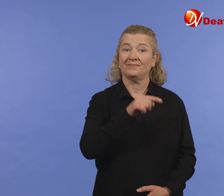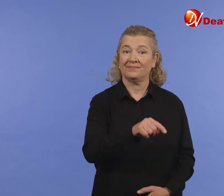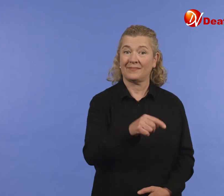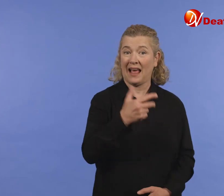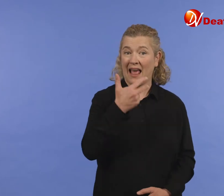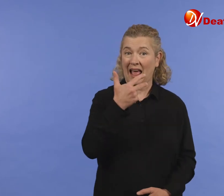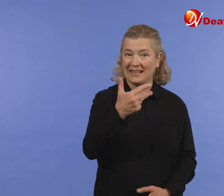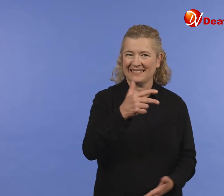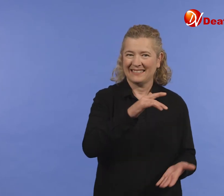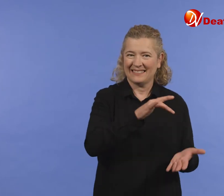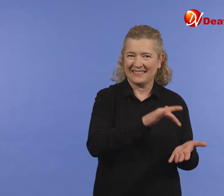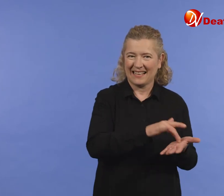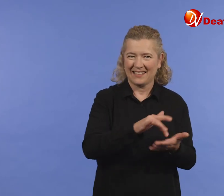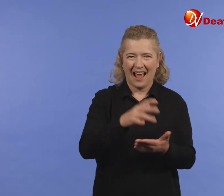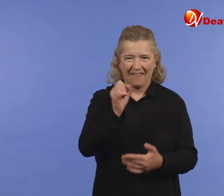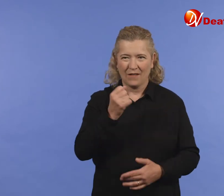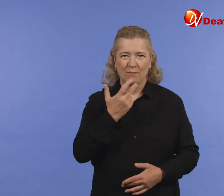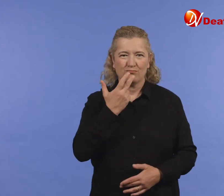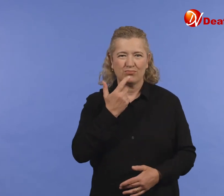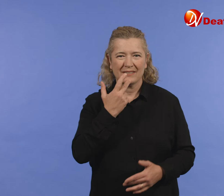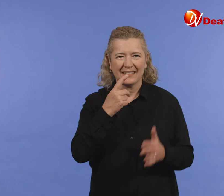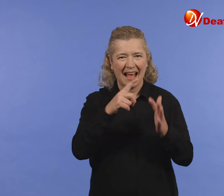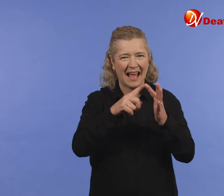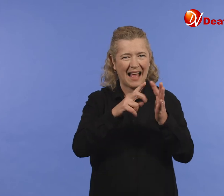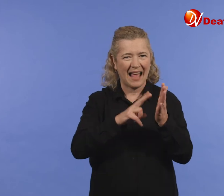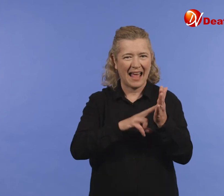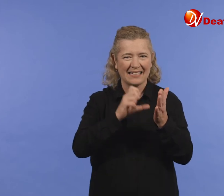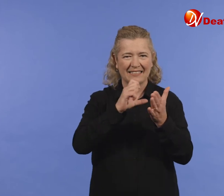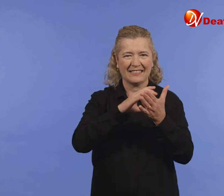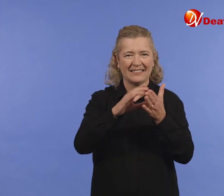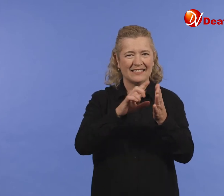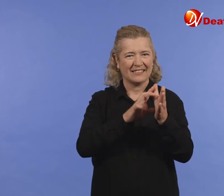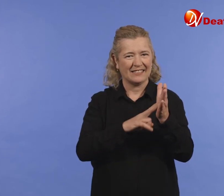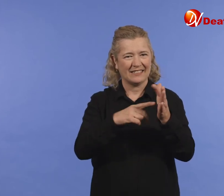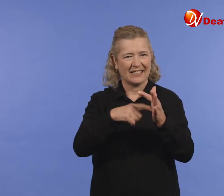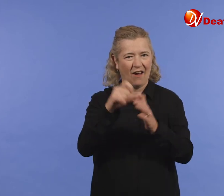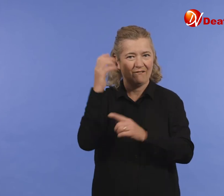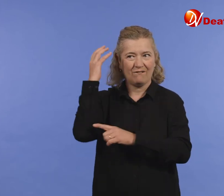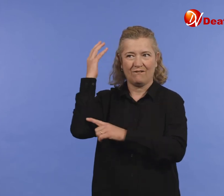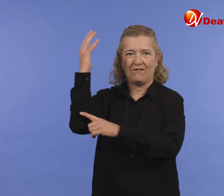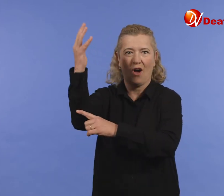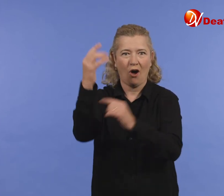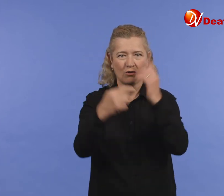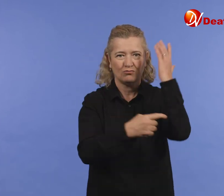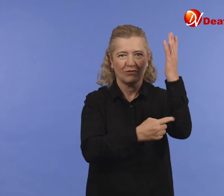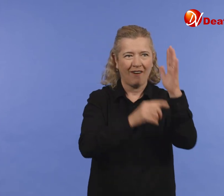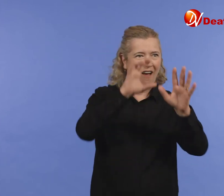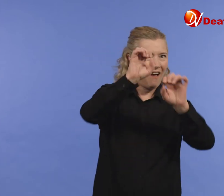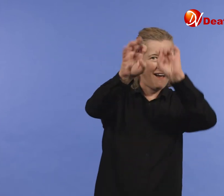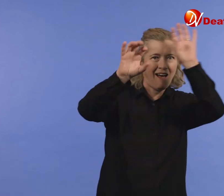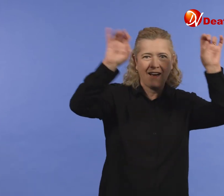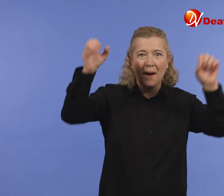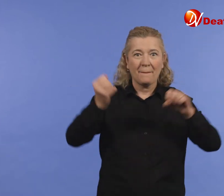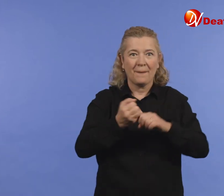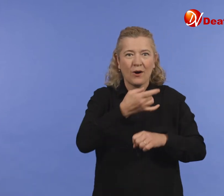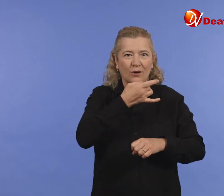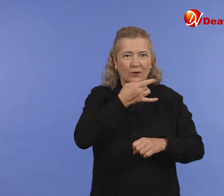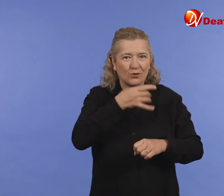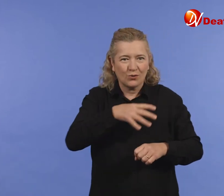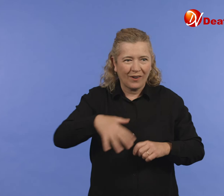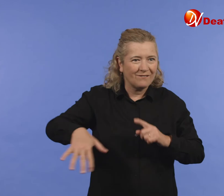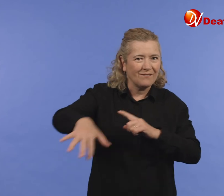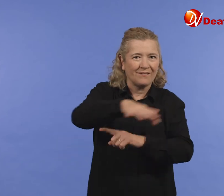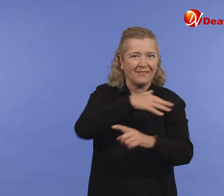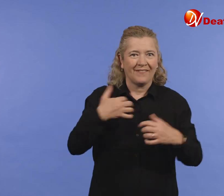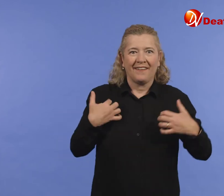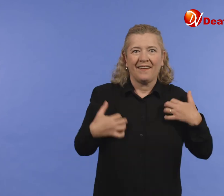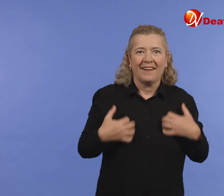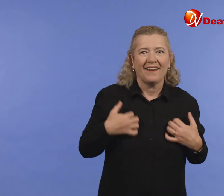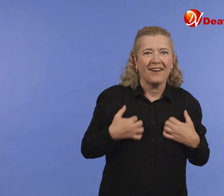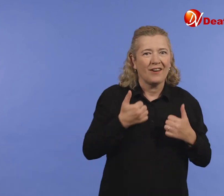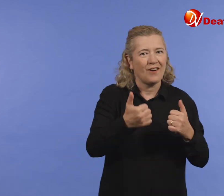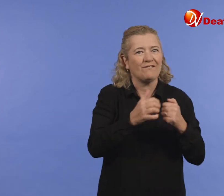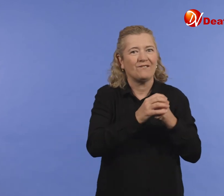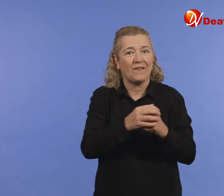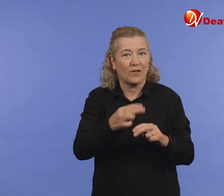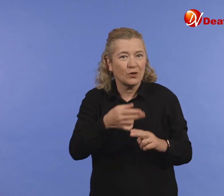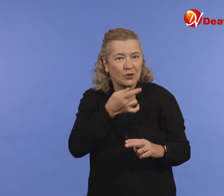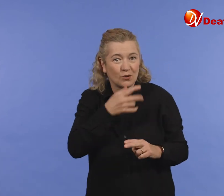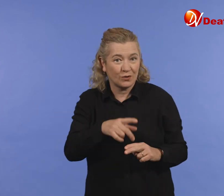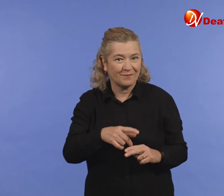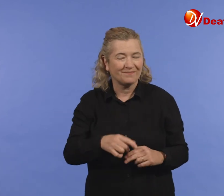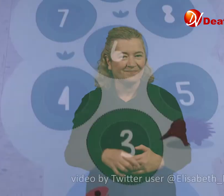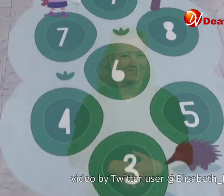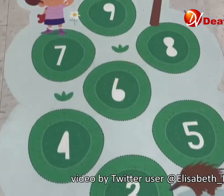These centres have an “enchanted forest” to make the environment more friendly for children.